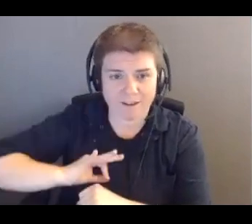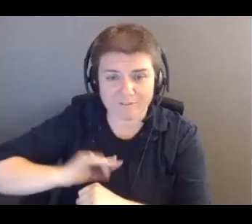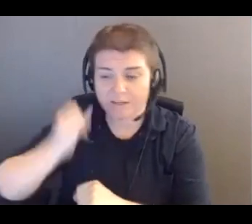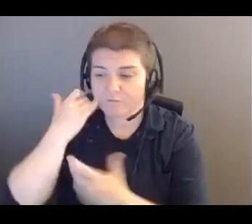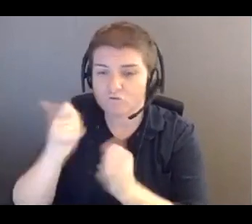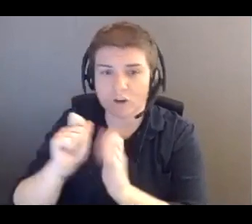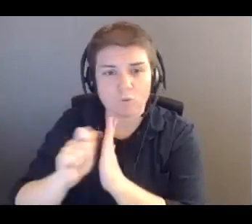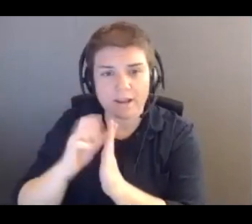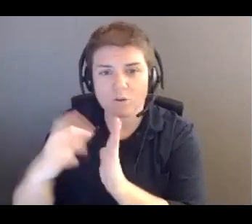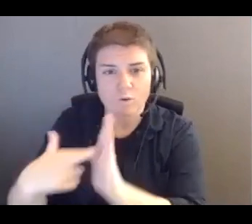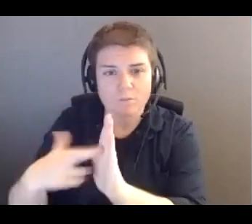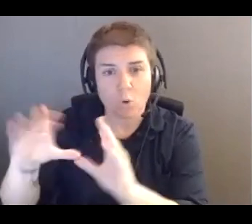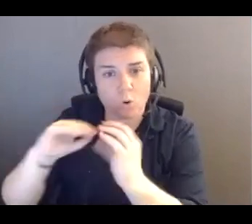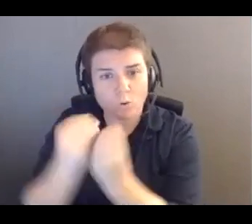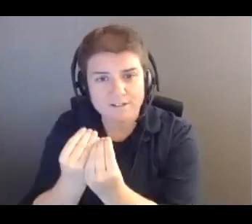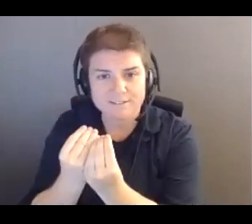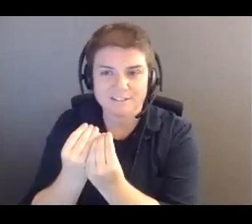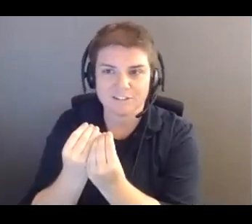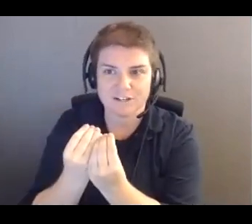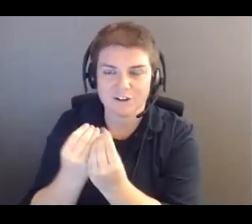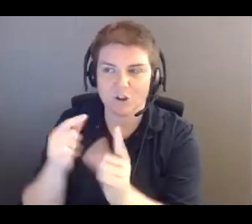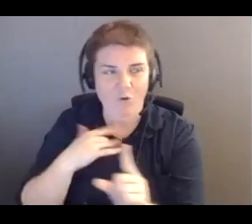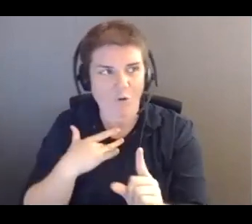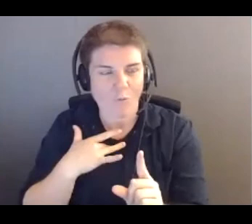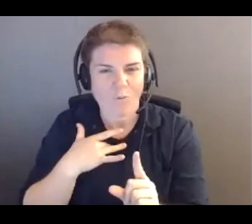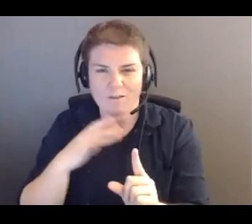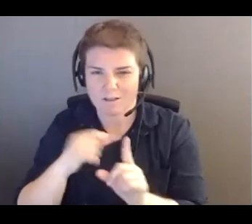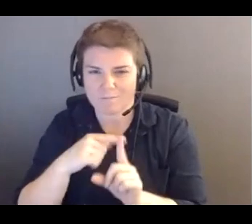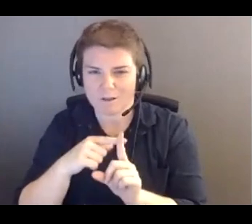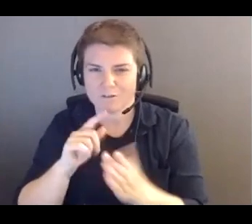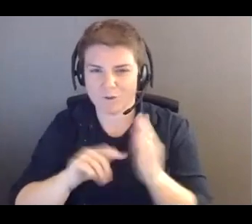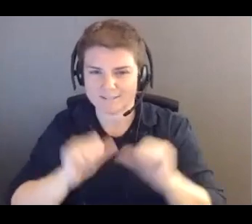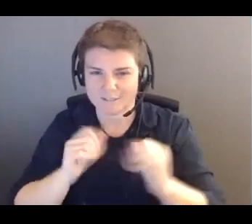your organization in a way that you think assessors might want to see. We really recommend